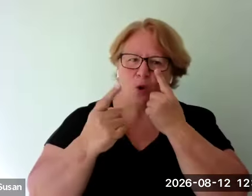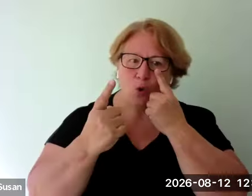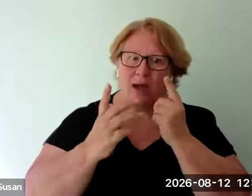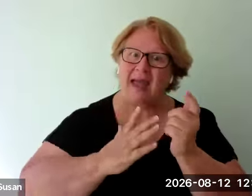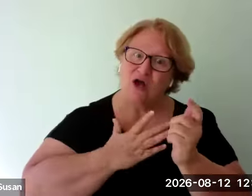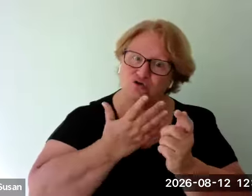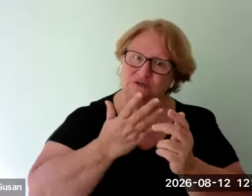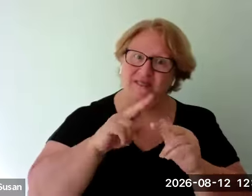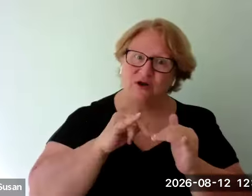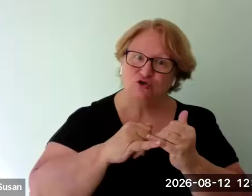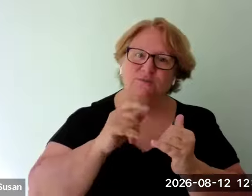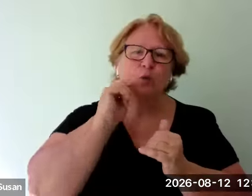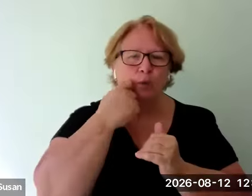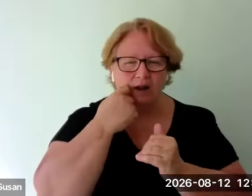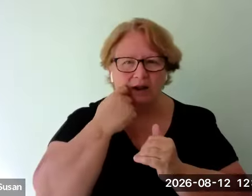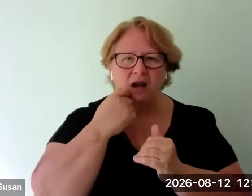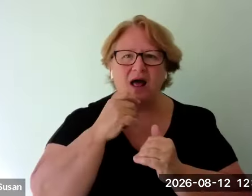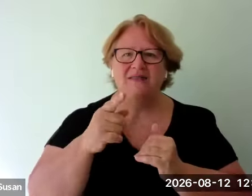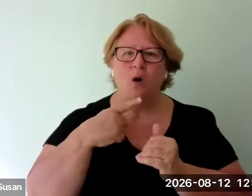on the general newsletter will want to get every single